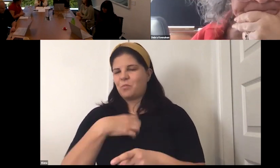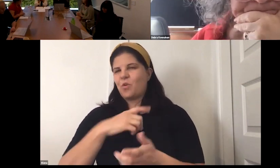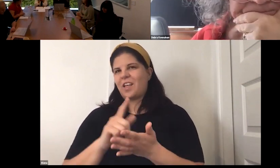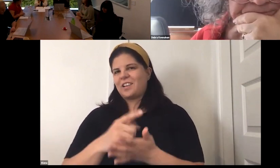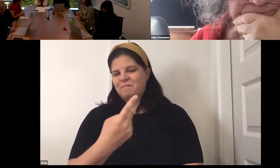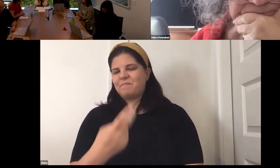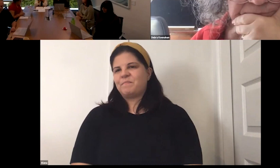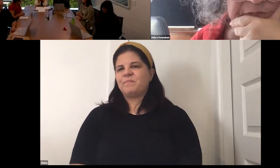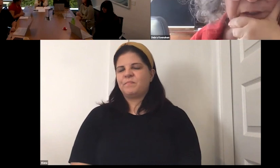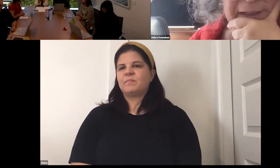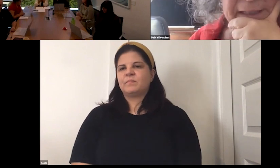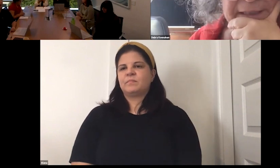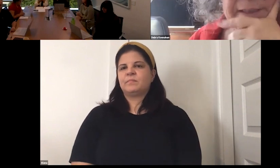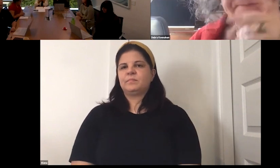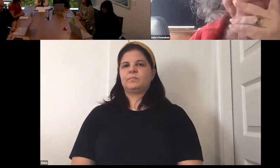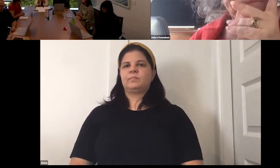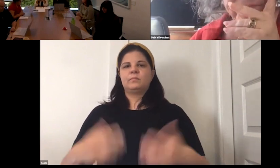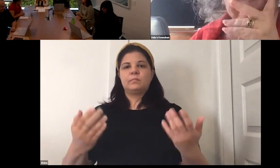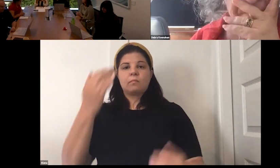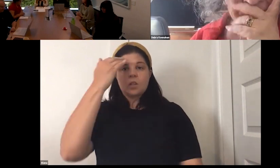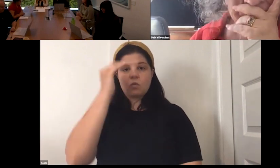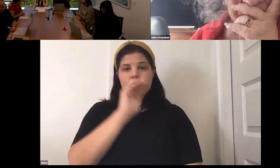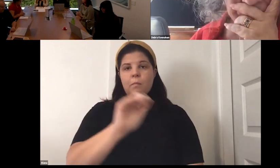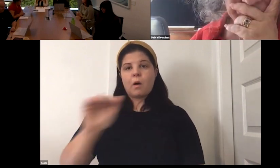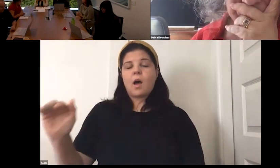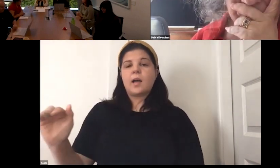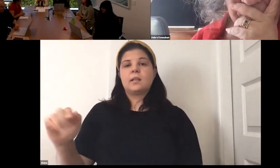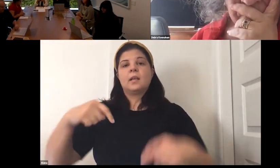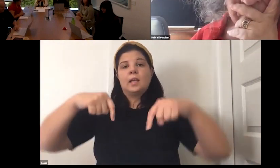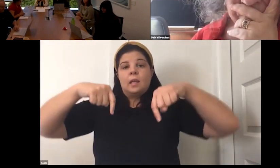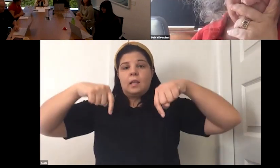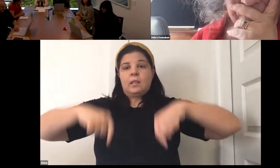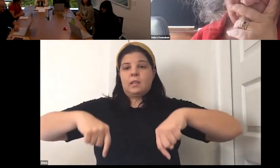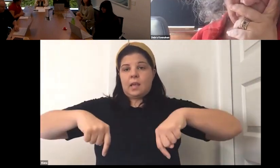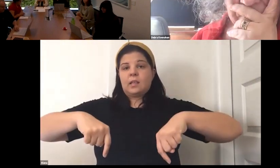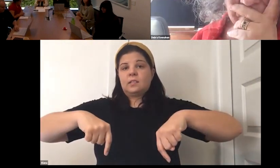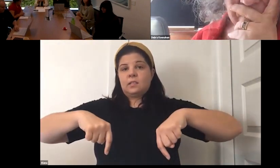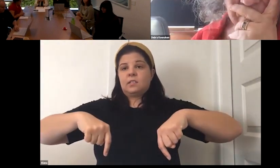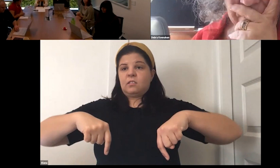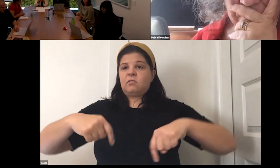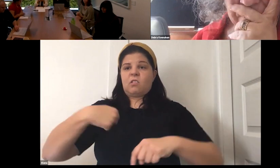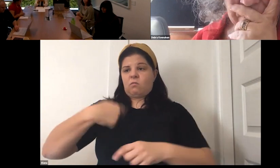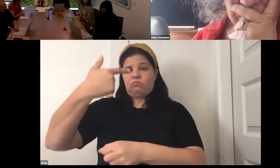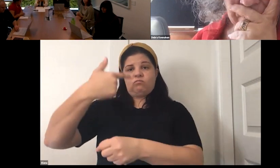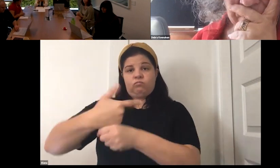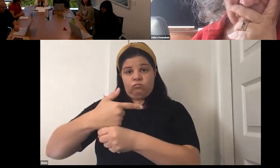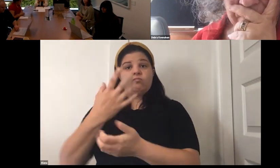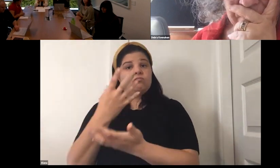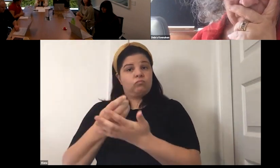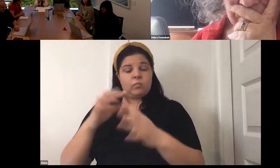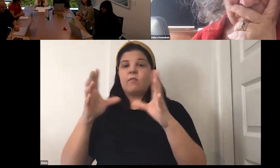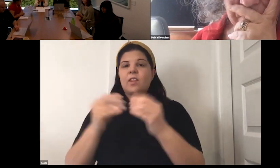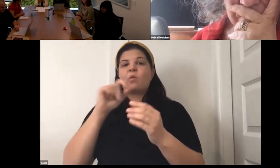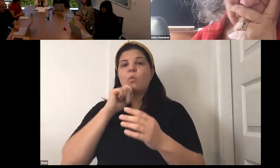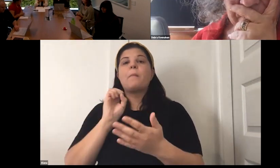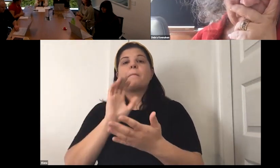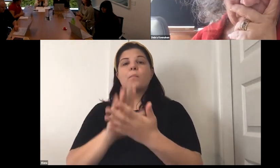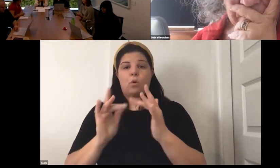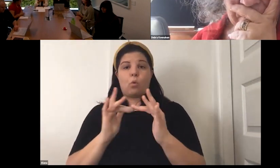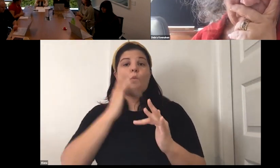Just a reminder that this session has been recorded and will be up on our website